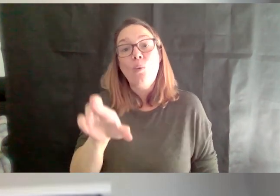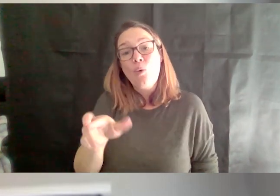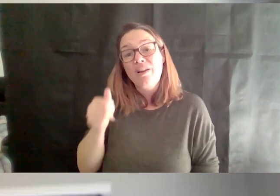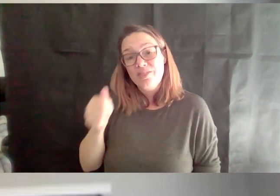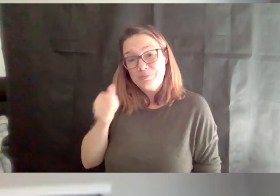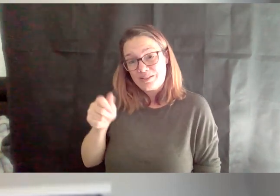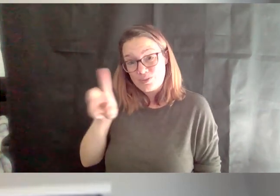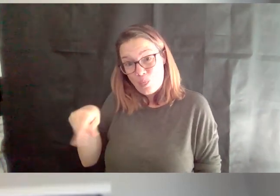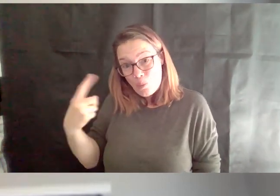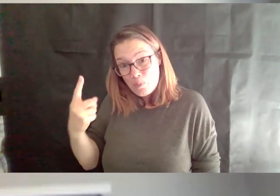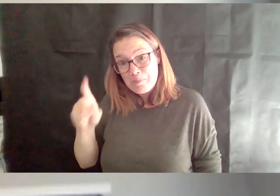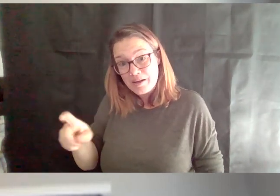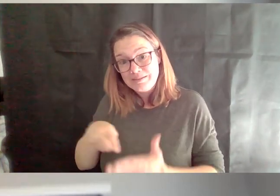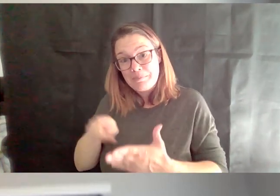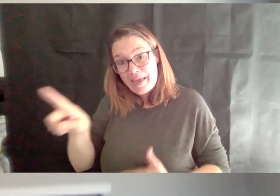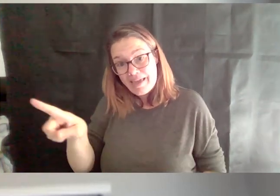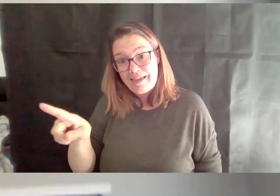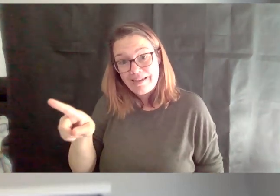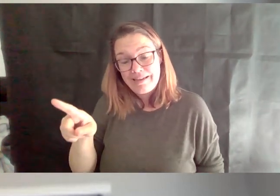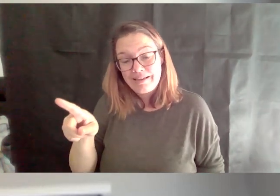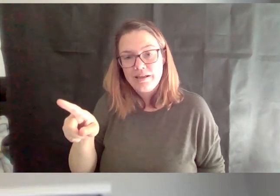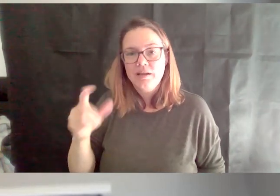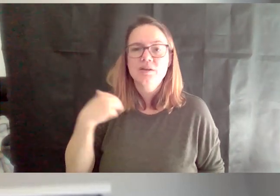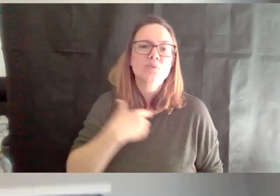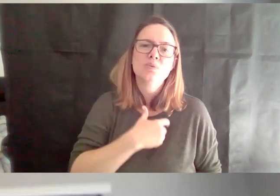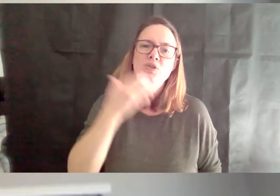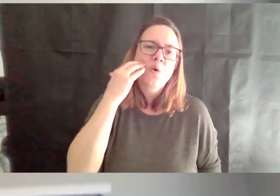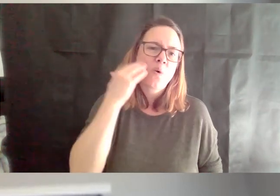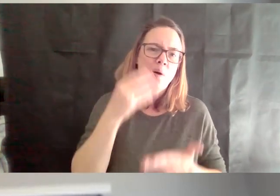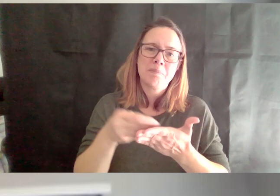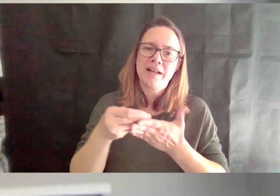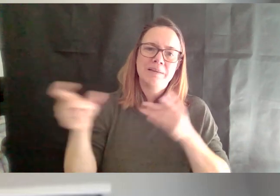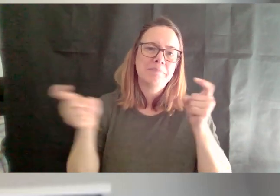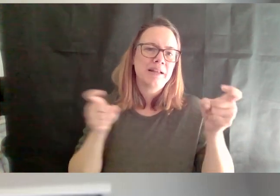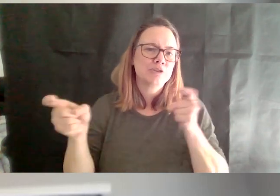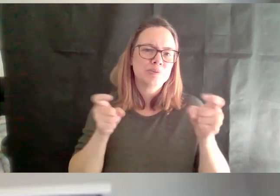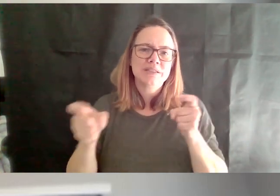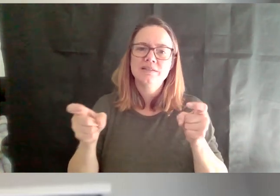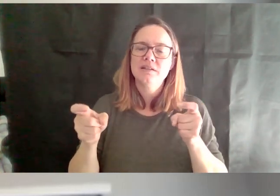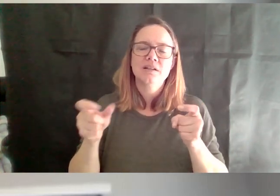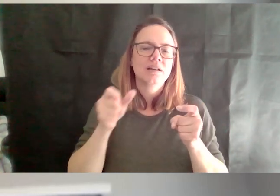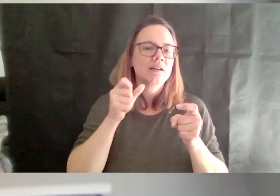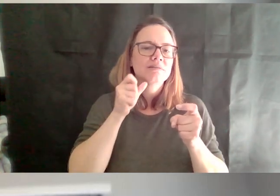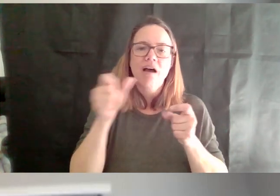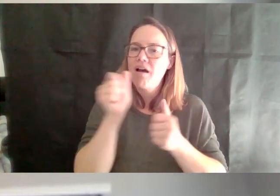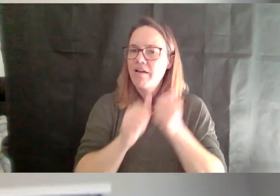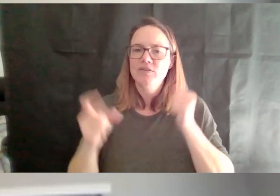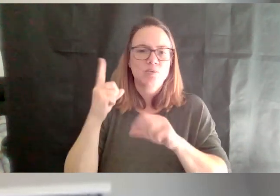And as we all know, money management is not always a strength for everybody,